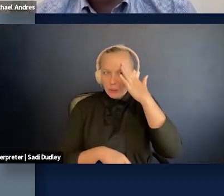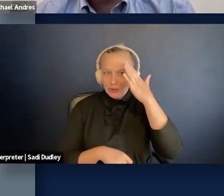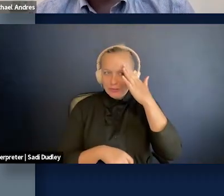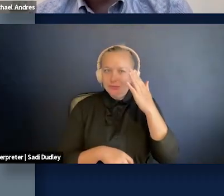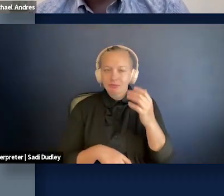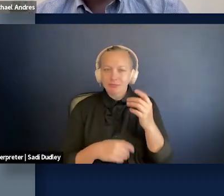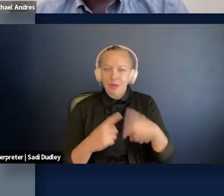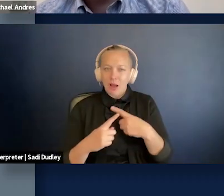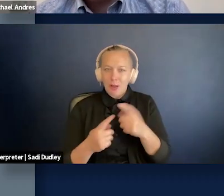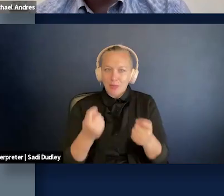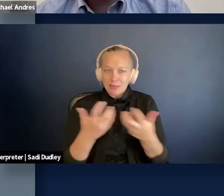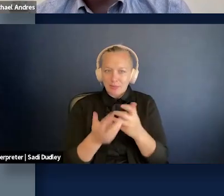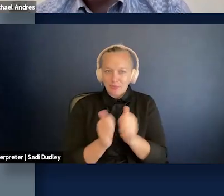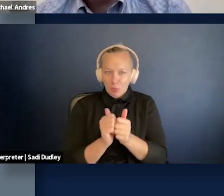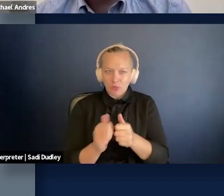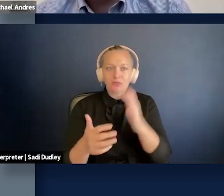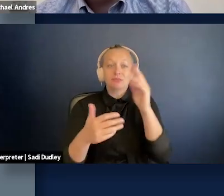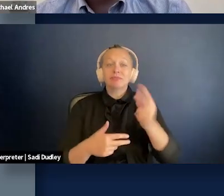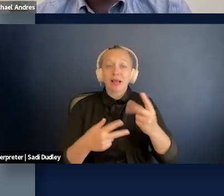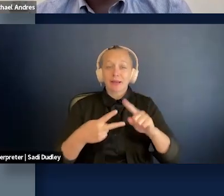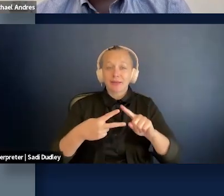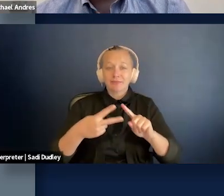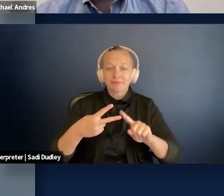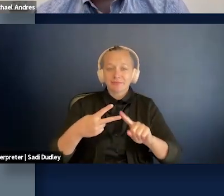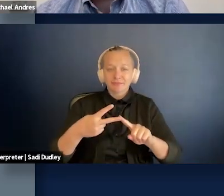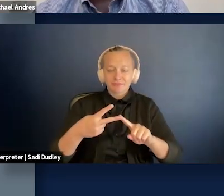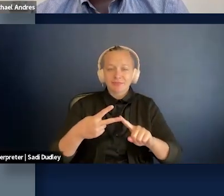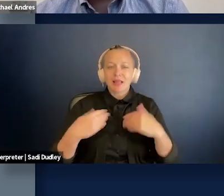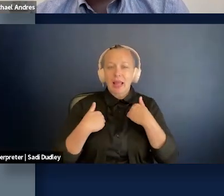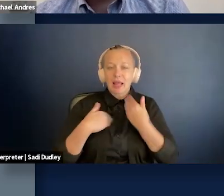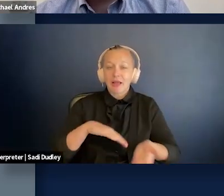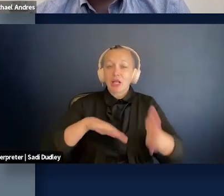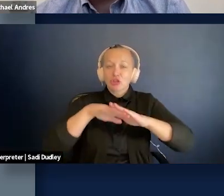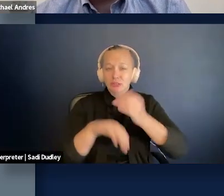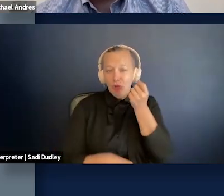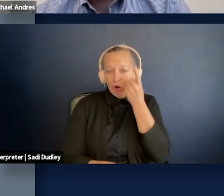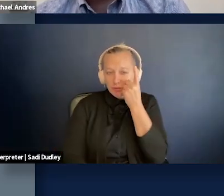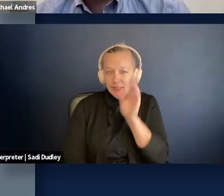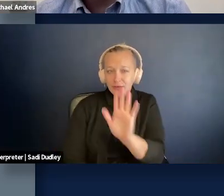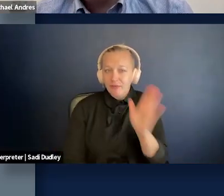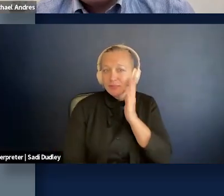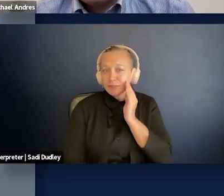A second theme was that participants demonstrated an increased understanding of the experiences of people with disabilities.